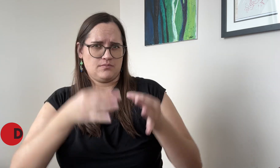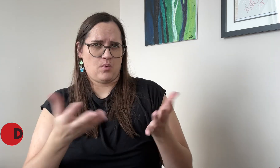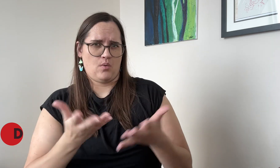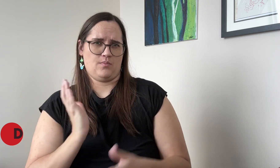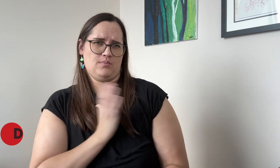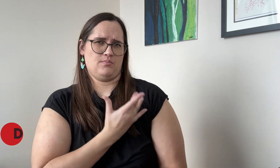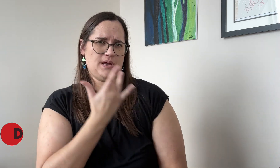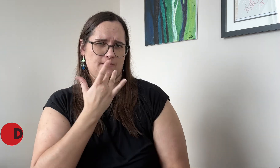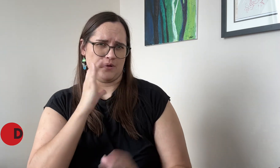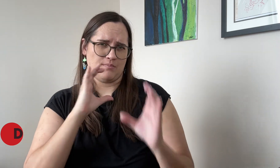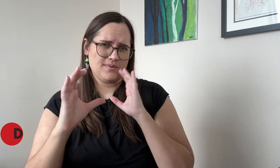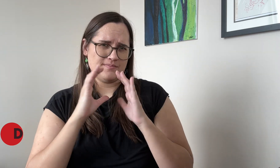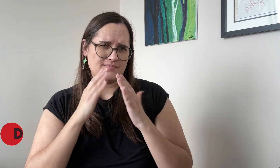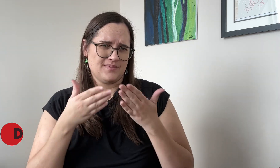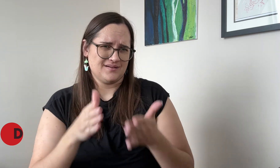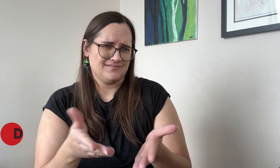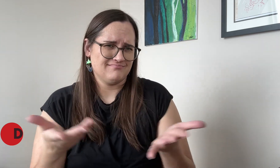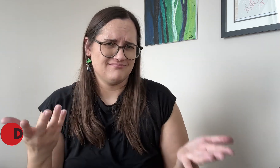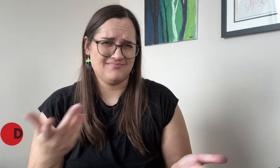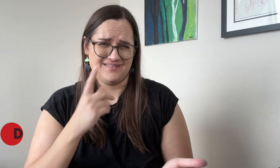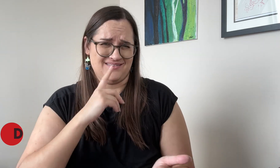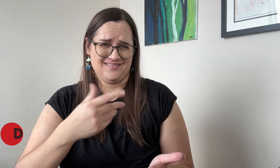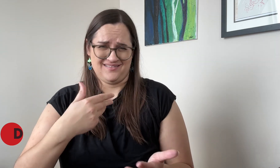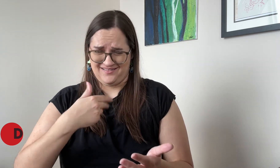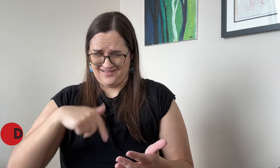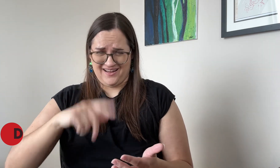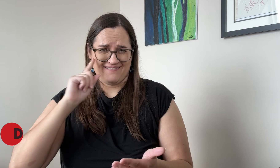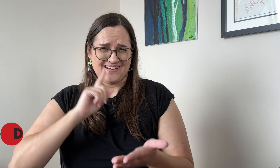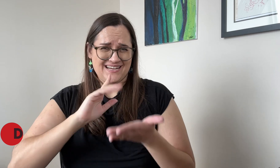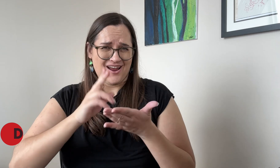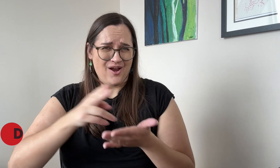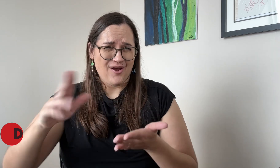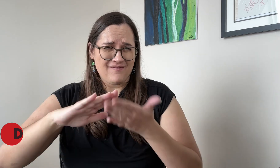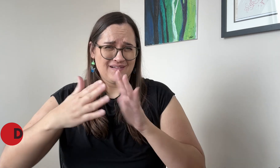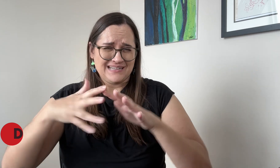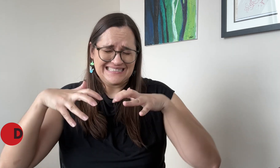individual communication preferences. The Deaf and hard of hearing communities